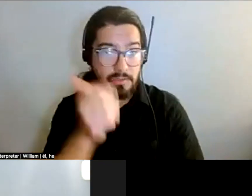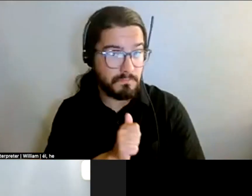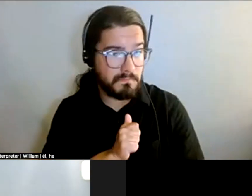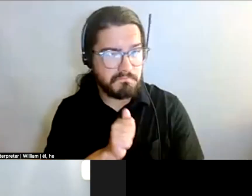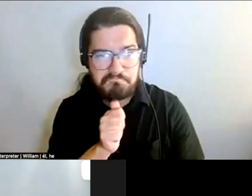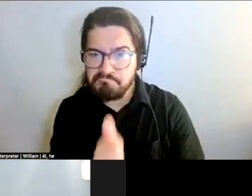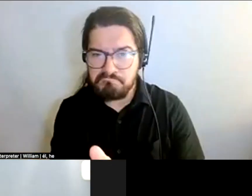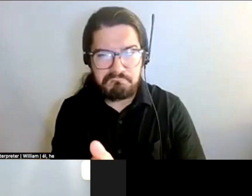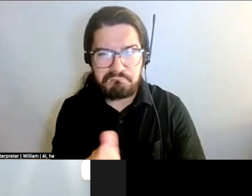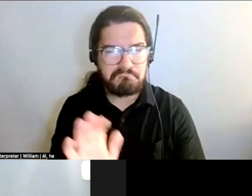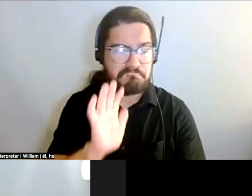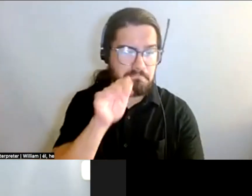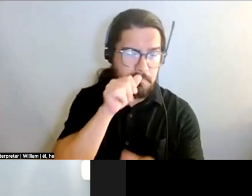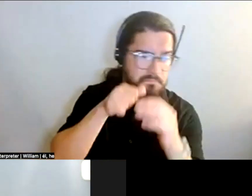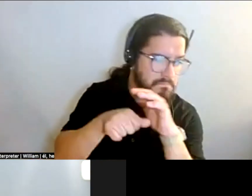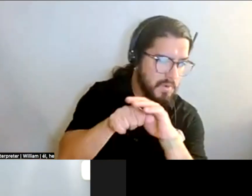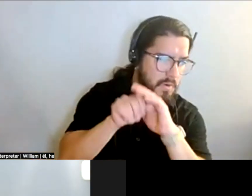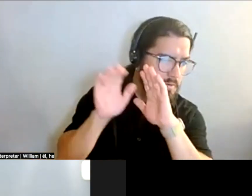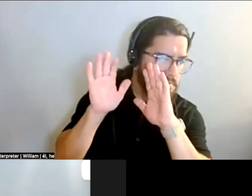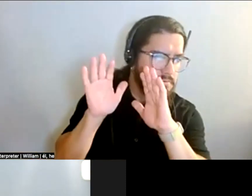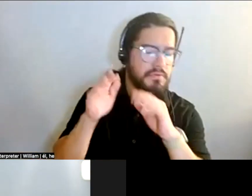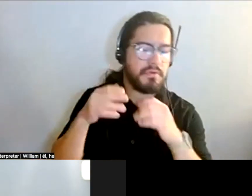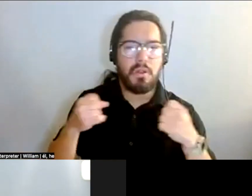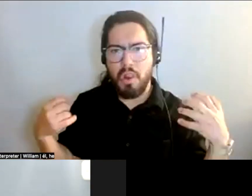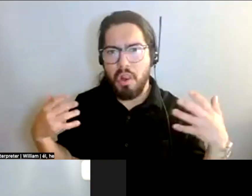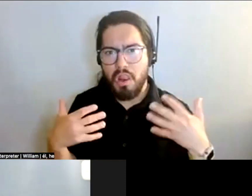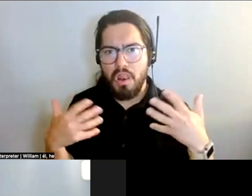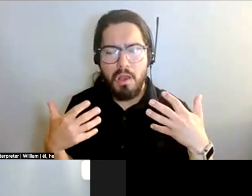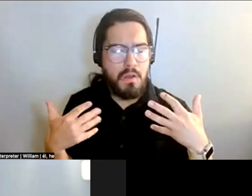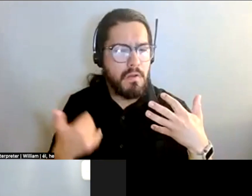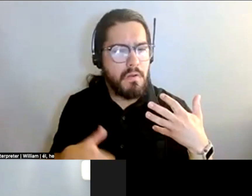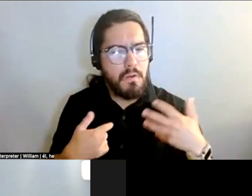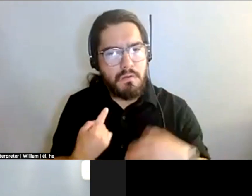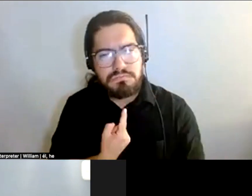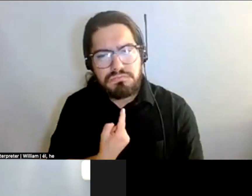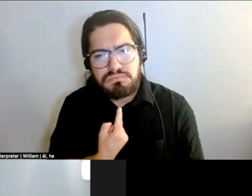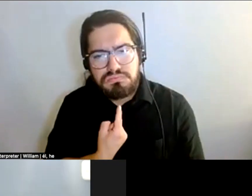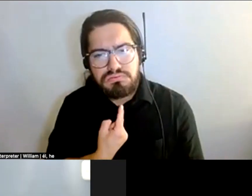May this face of loneliness be frightening Beneath the eyes, blue, water